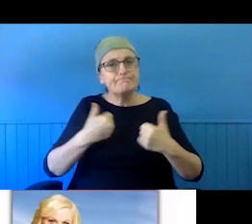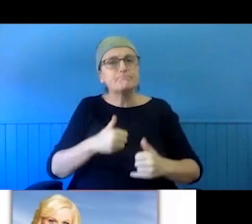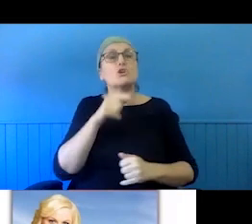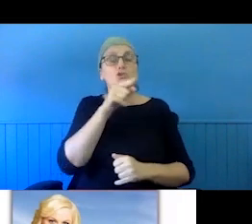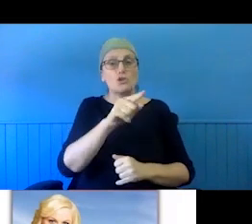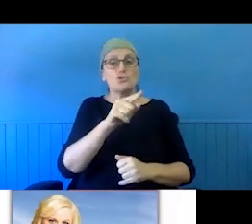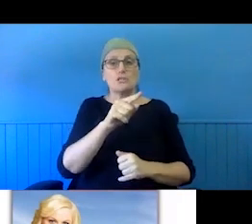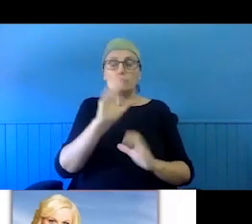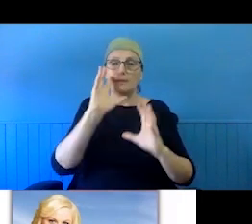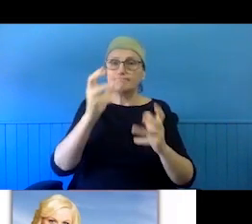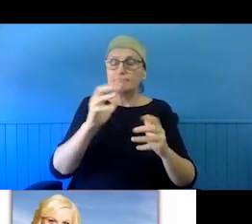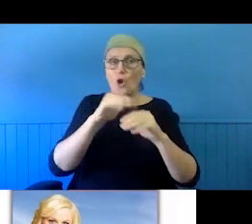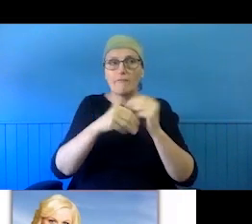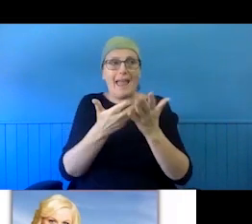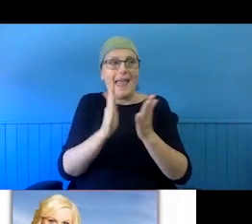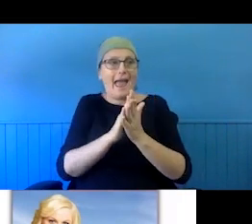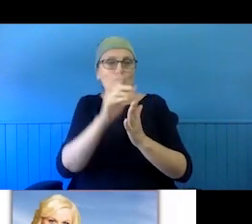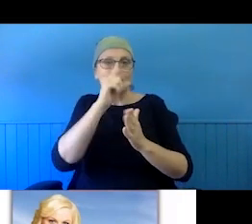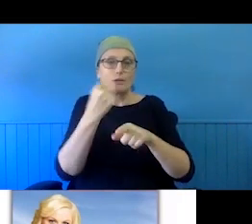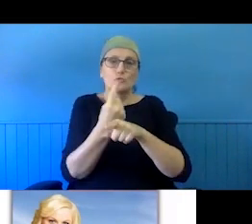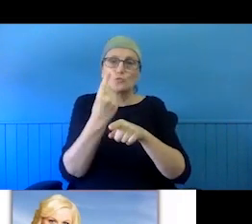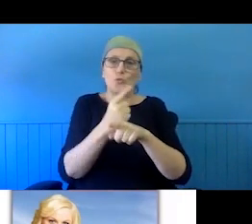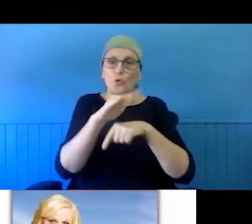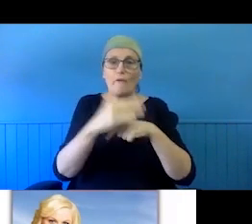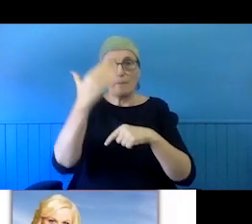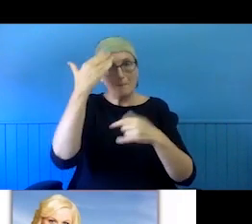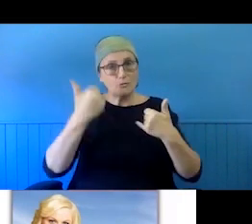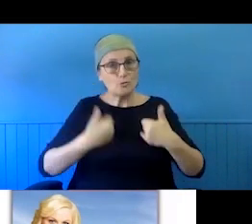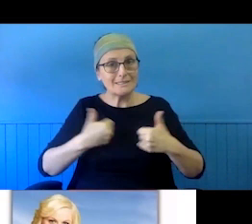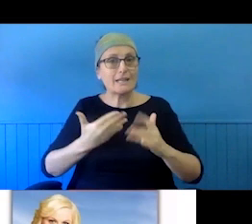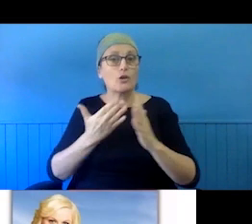can support people who are trying to deal with some of those issues. So